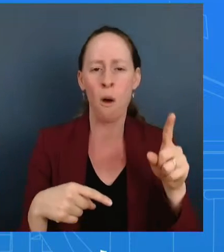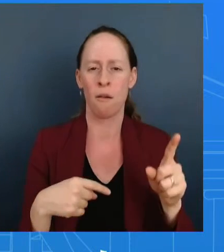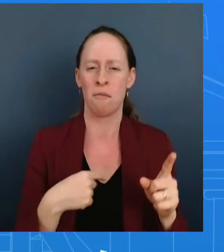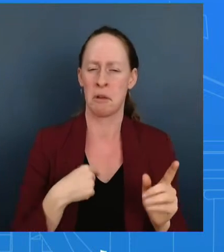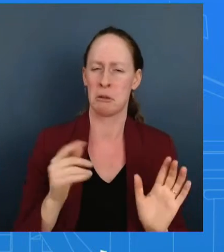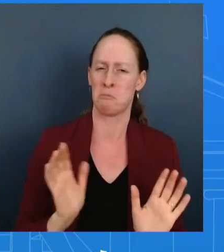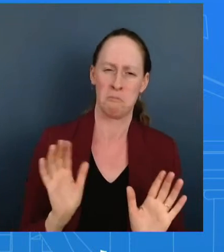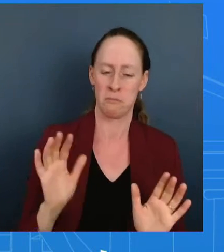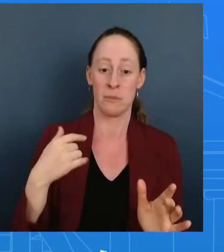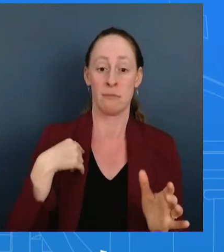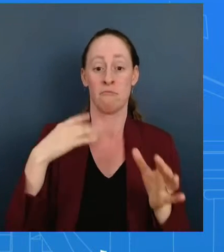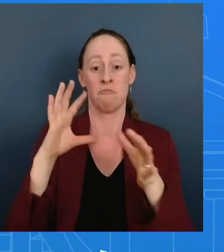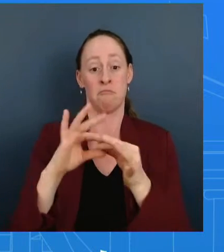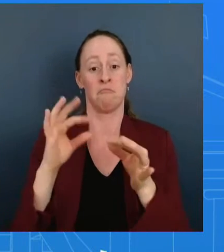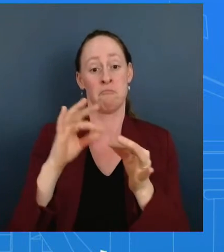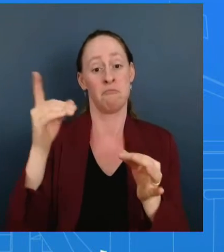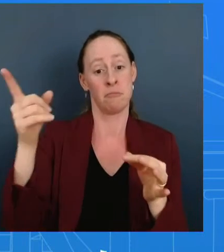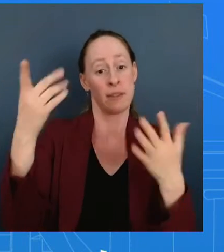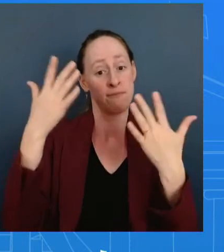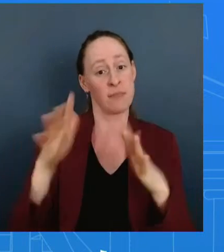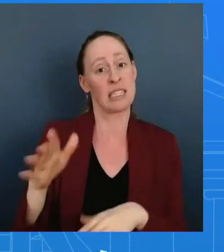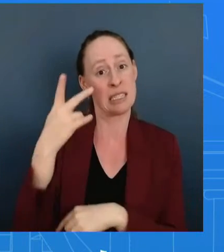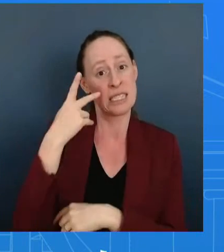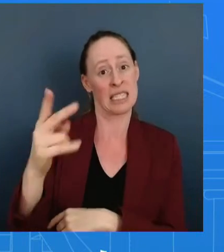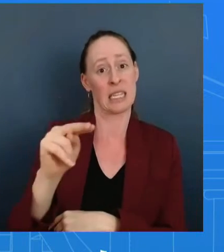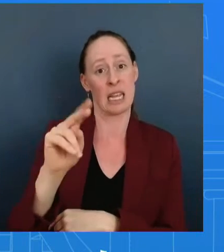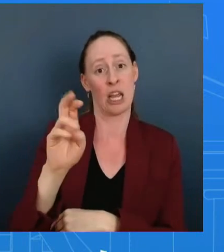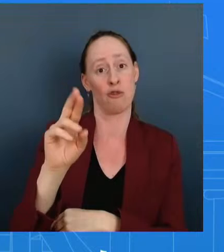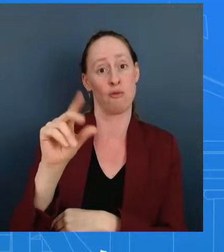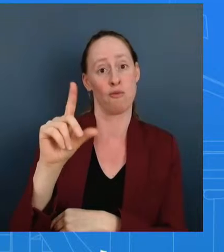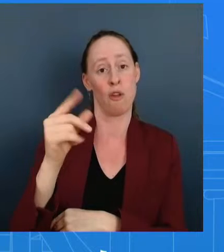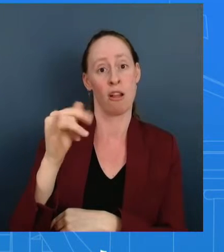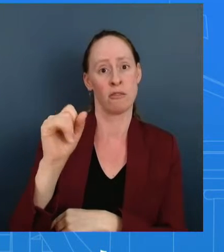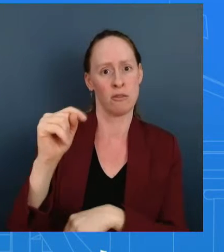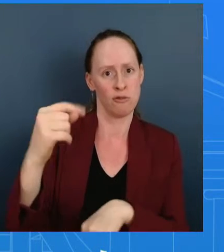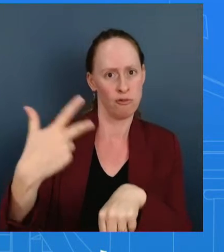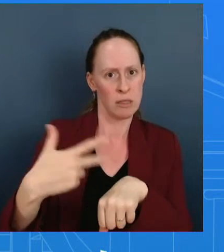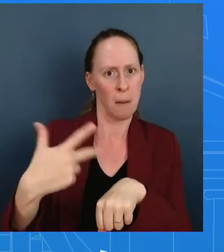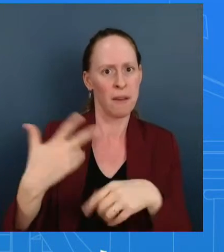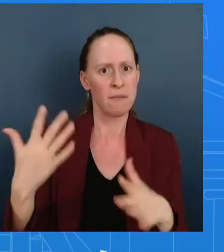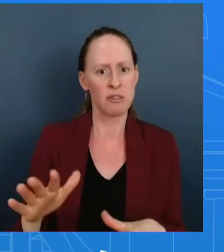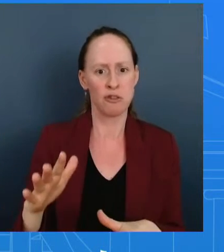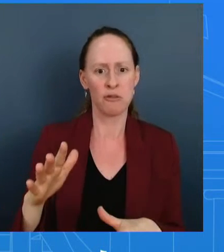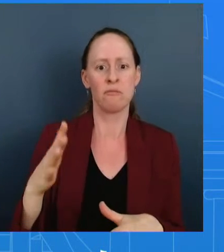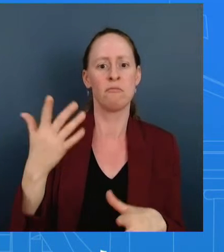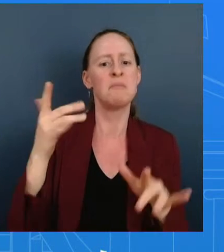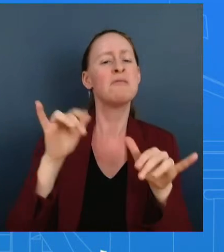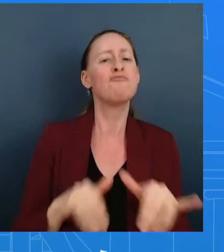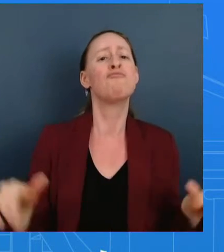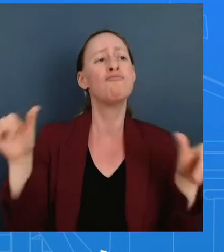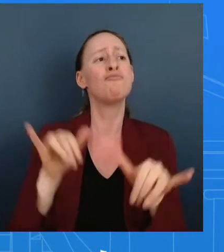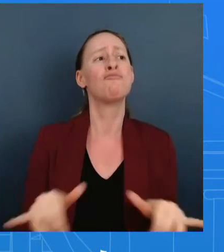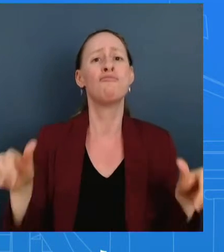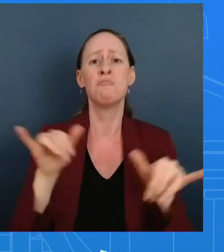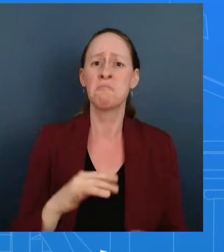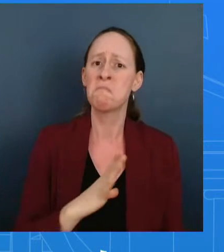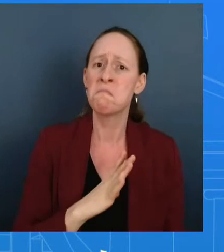to the physical that he gets every year that we provide to all of you. (Cross-talk.) The Press: But, Karine, you're not answering the question. It's a very basic, direct question. The Press: Karine -- Ms. Jean-Pierre: Wait, wait, wait, wait, wait. The Press: Did Dr. Kevin Cannard --